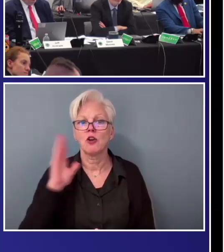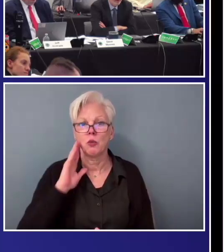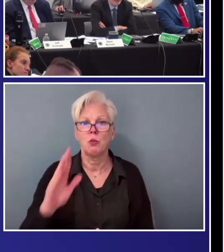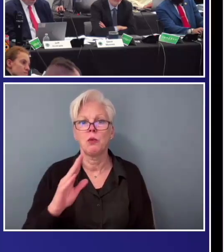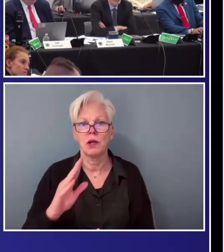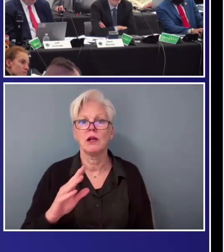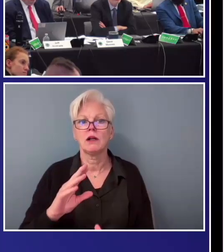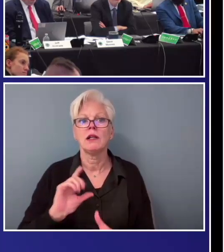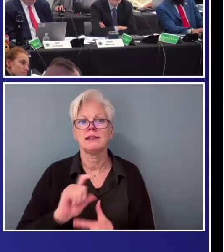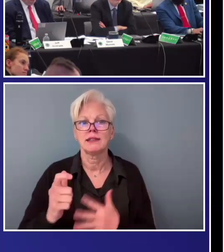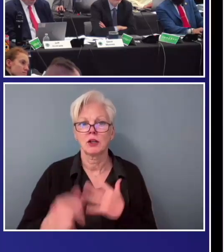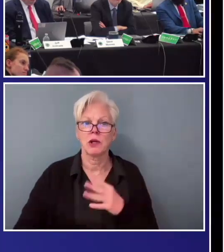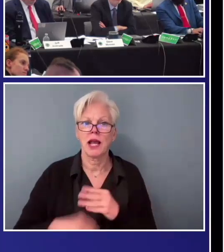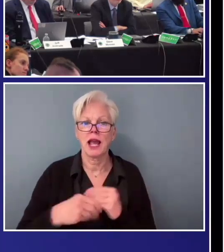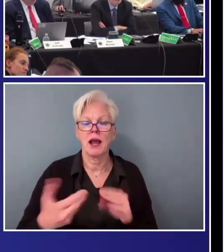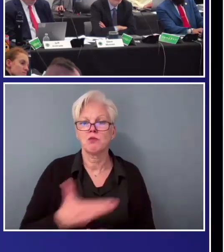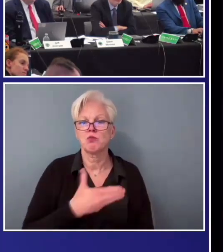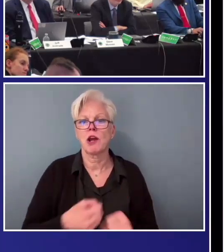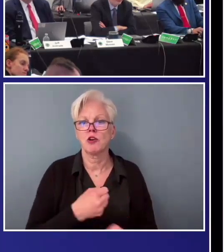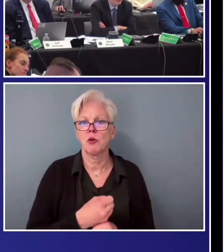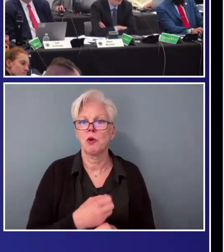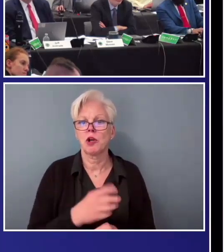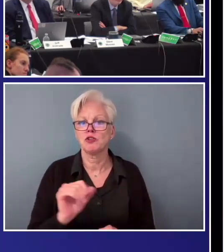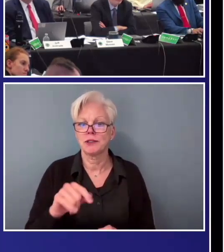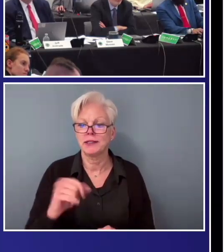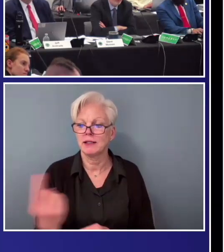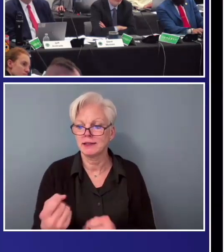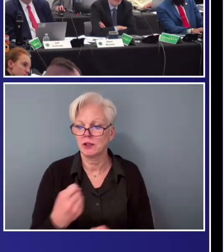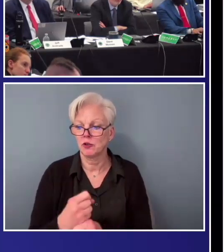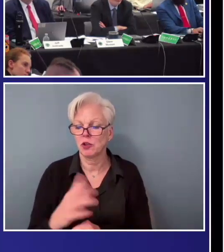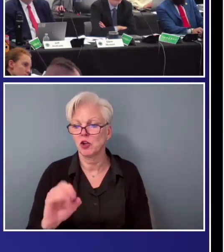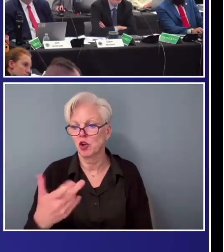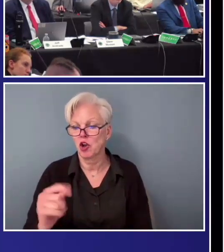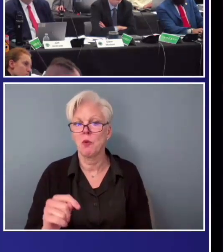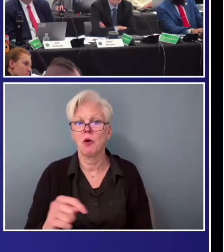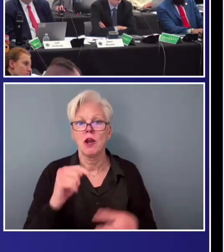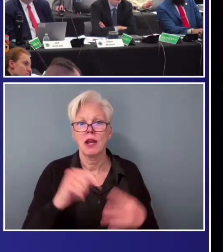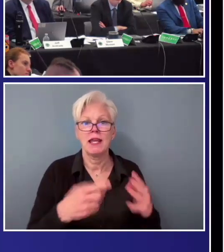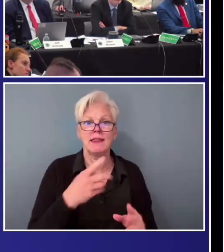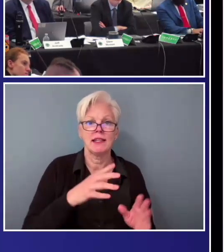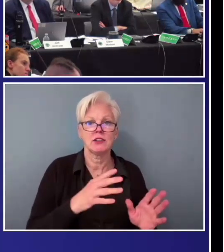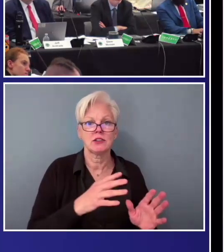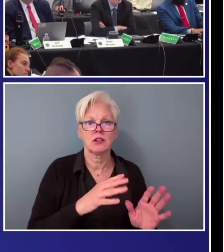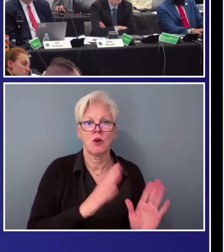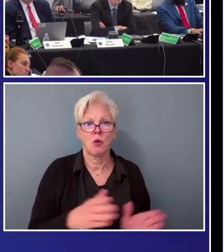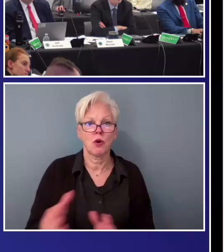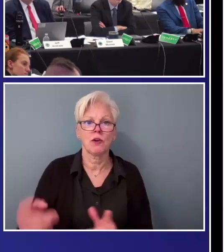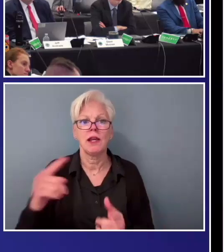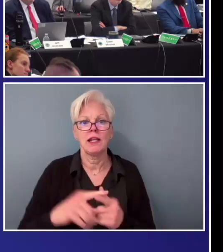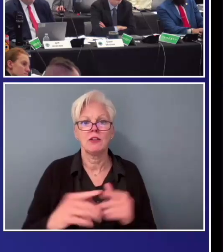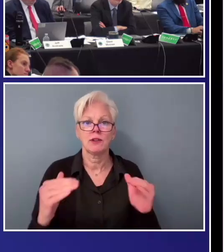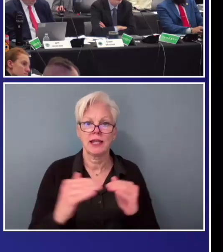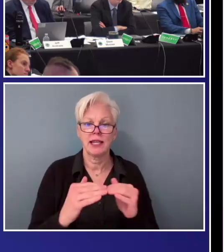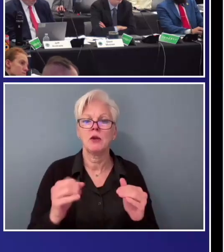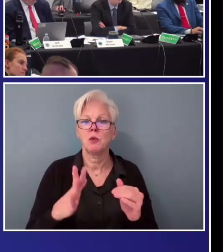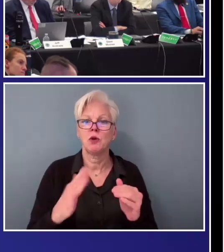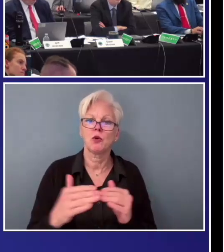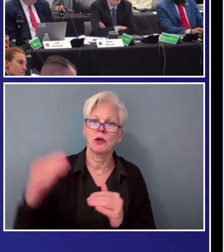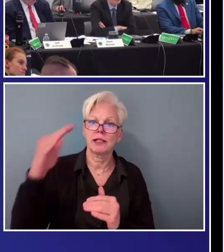prior award year data to the single year cohort in the following order, until the cohort equals or exceeds 30 students. And then you see the